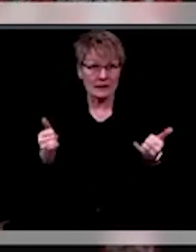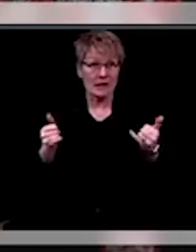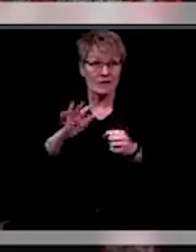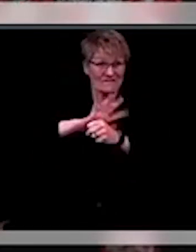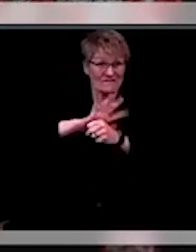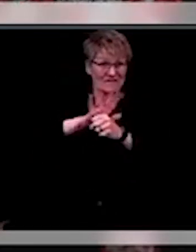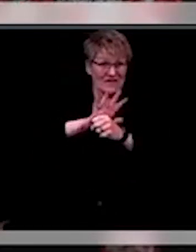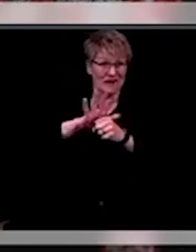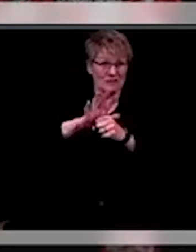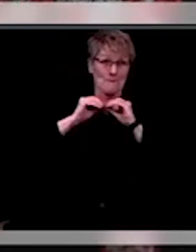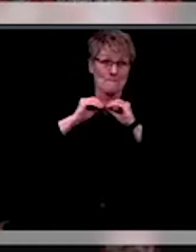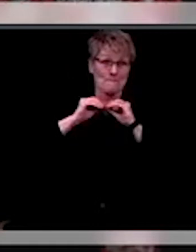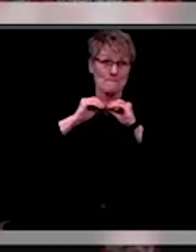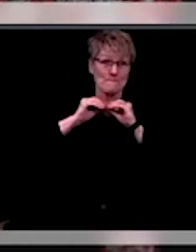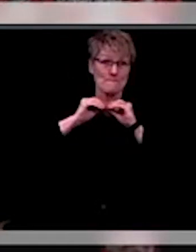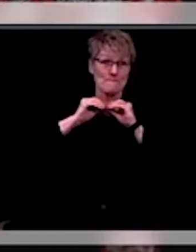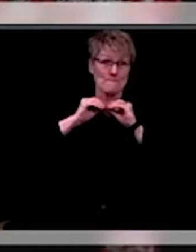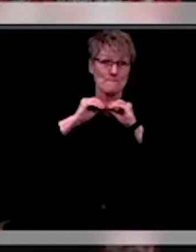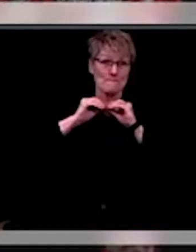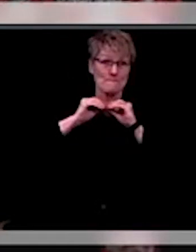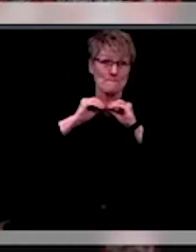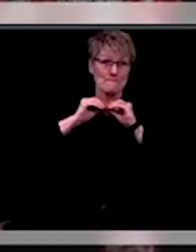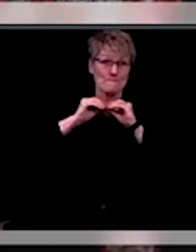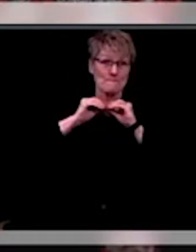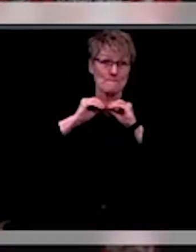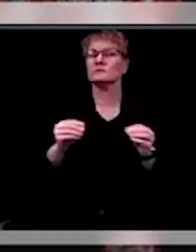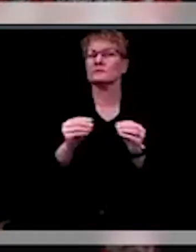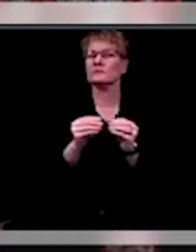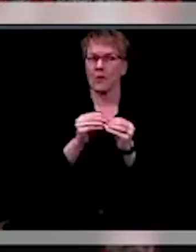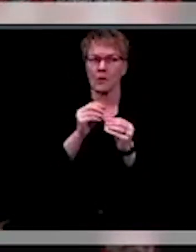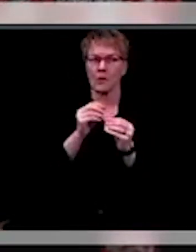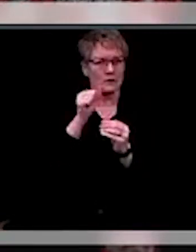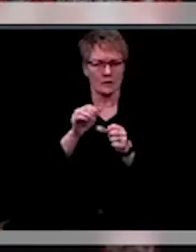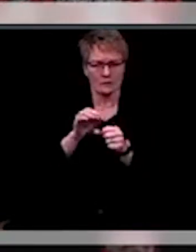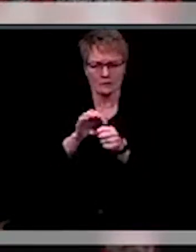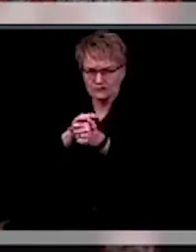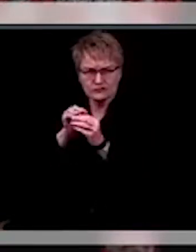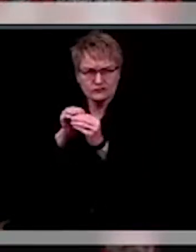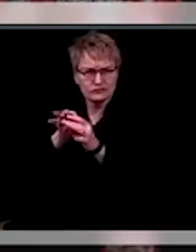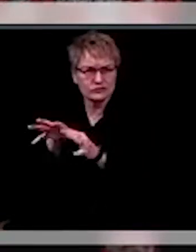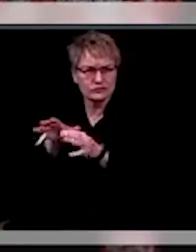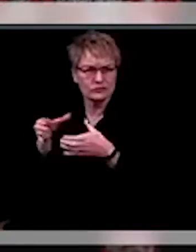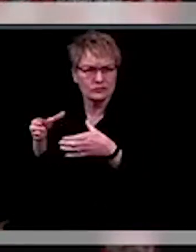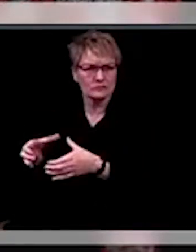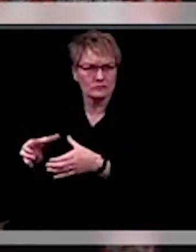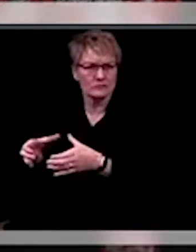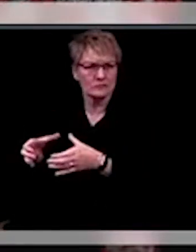much more widely now. It's not concentrated in one or two places. It's not at a low level. It's at a